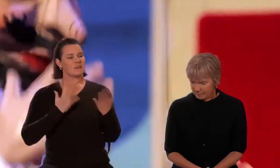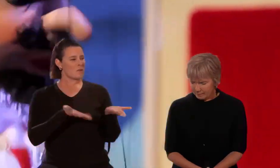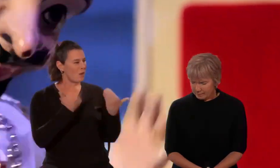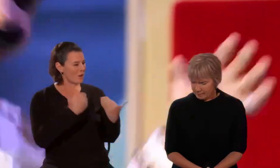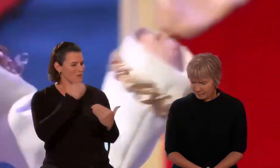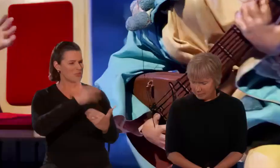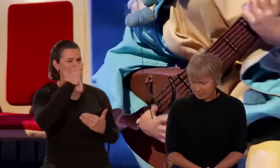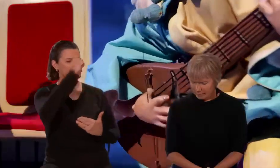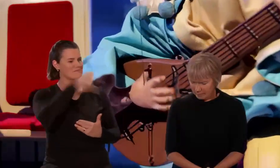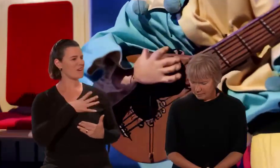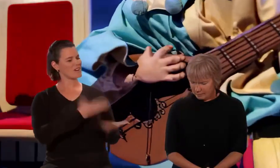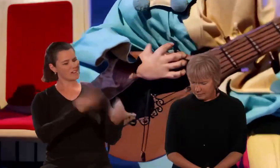play a happy tune on your lute.